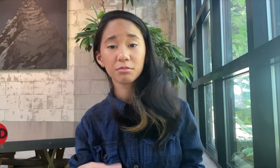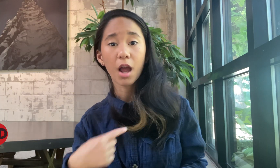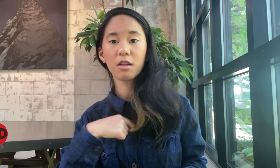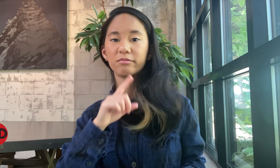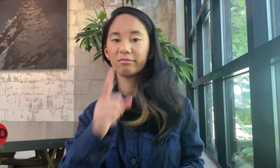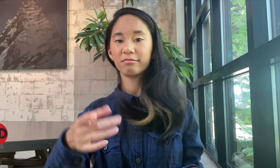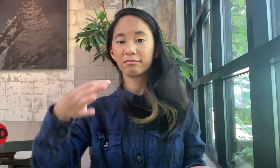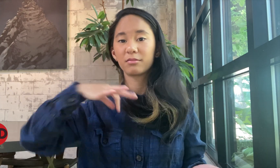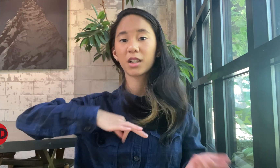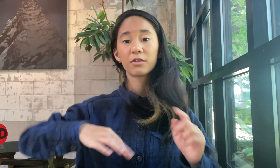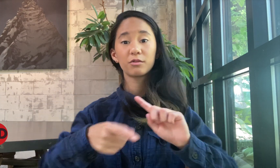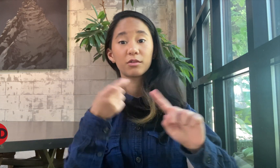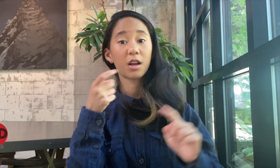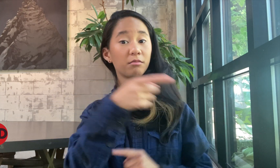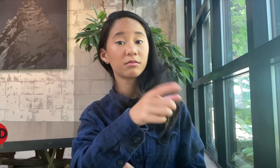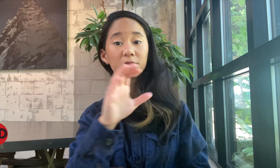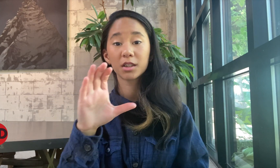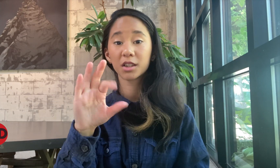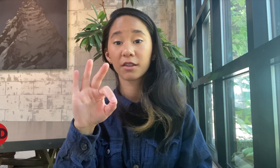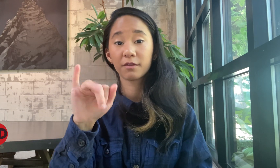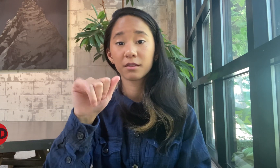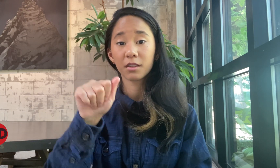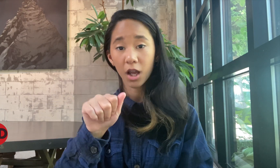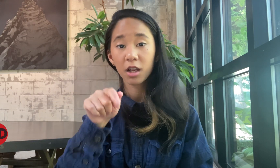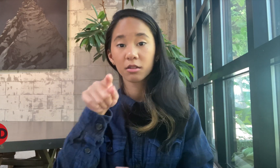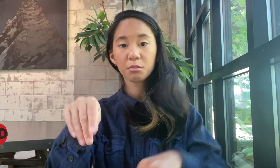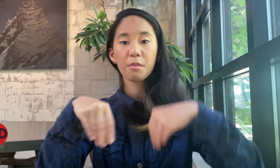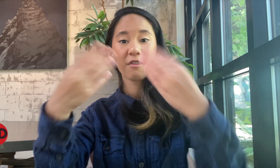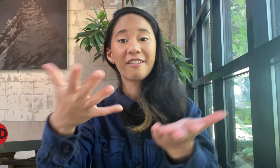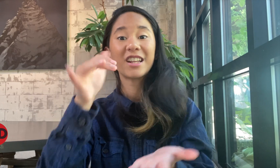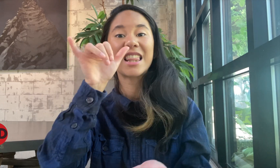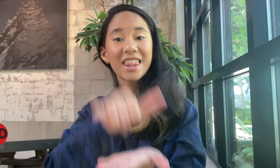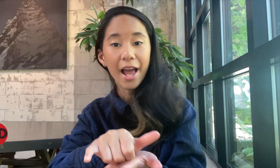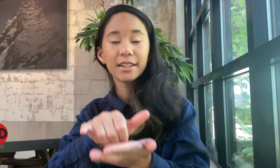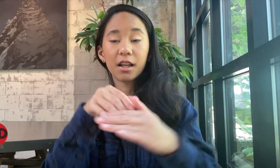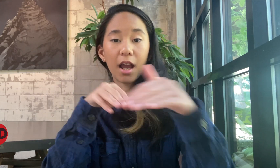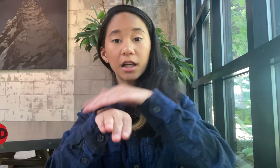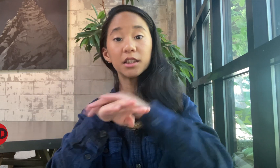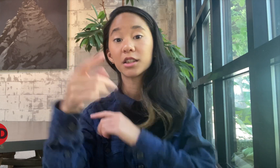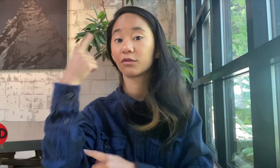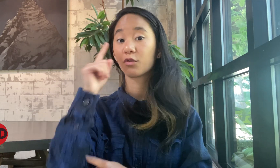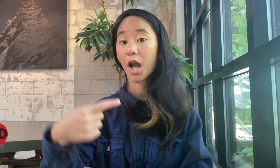I really benefited from the CFIA providing that for me.